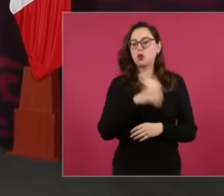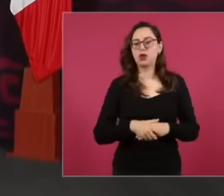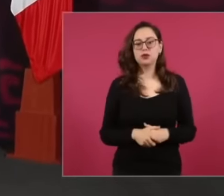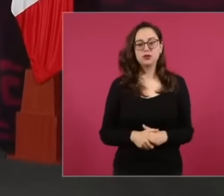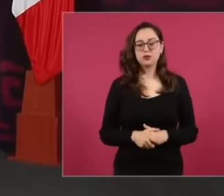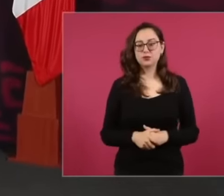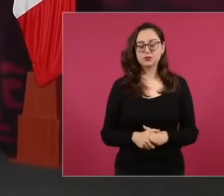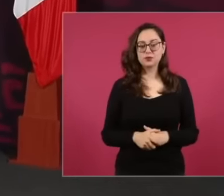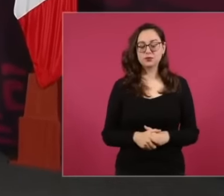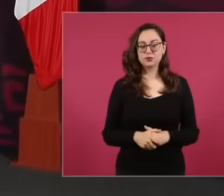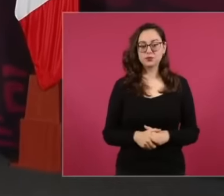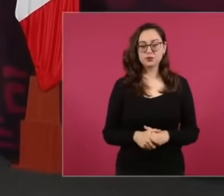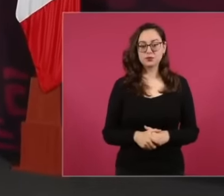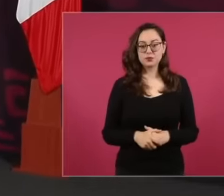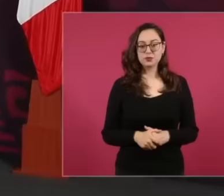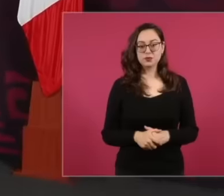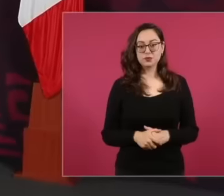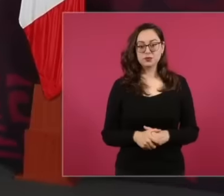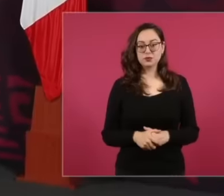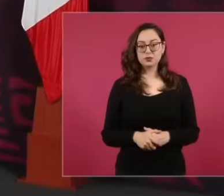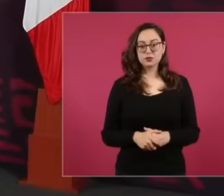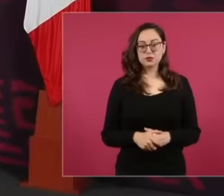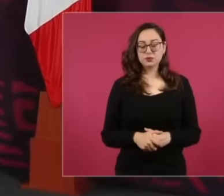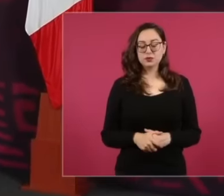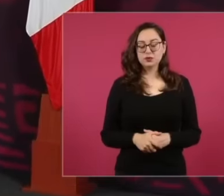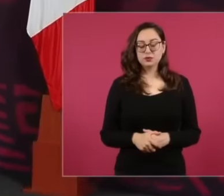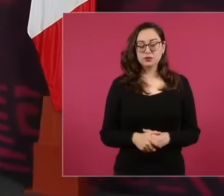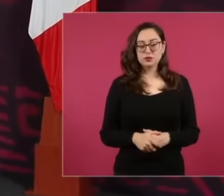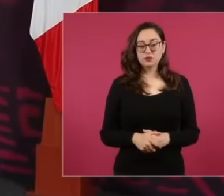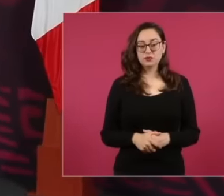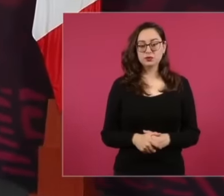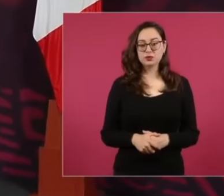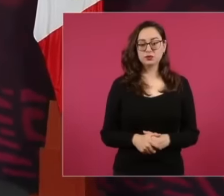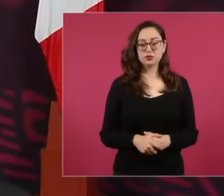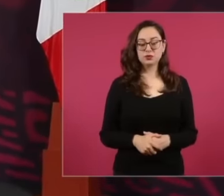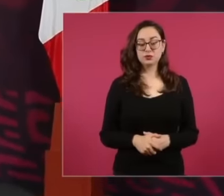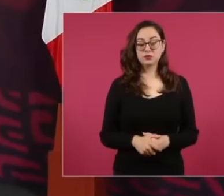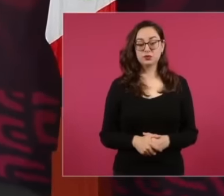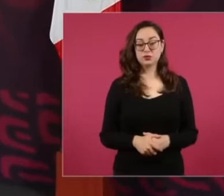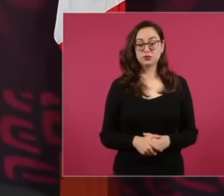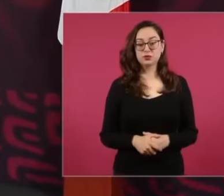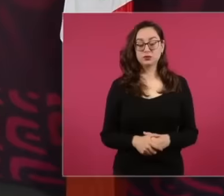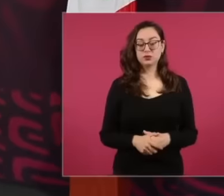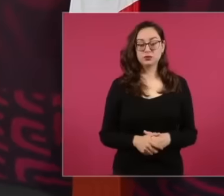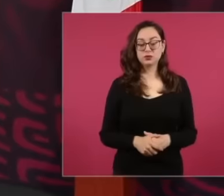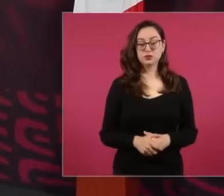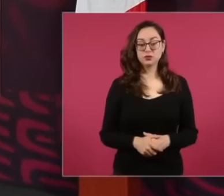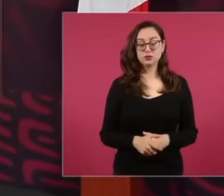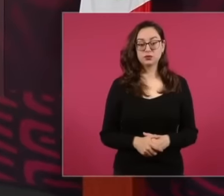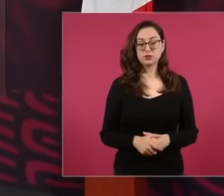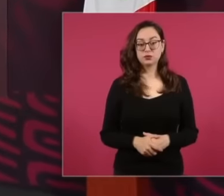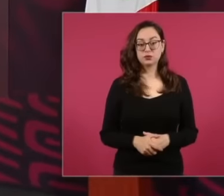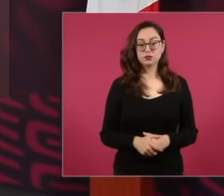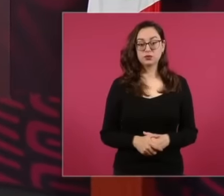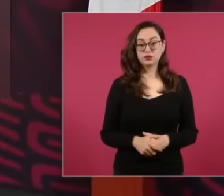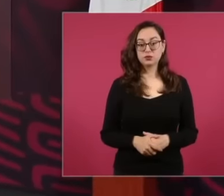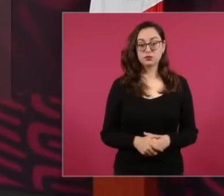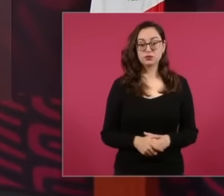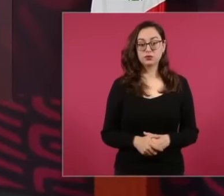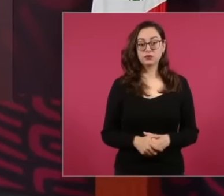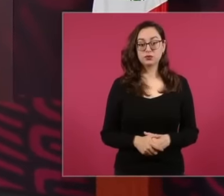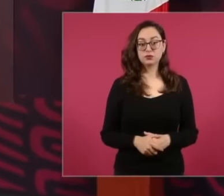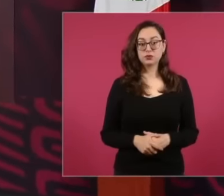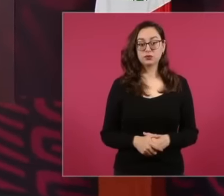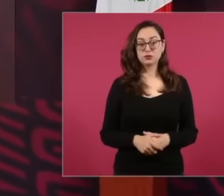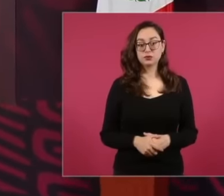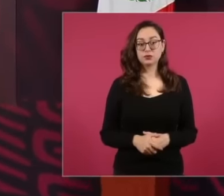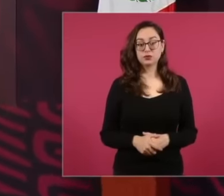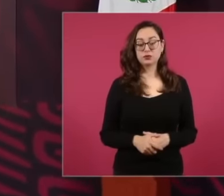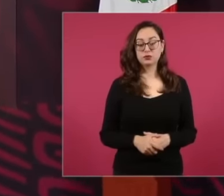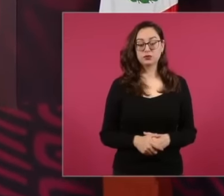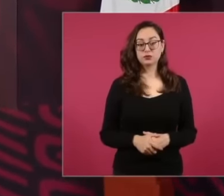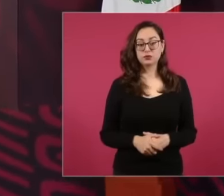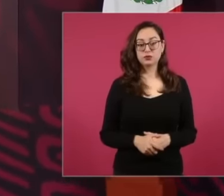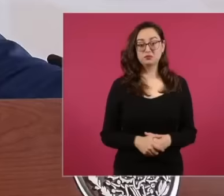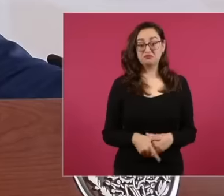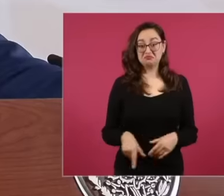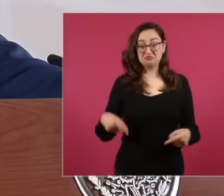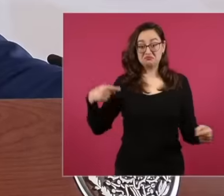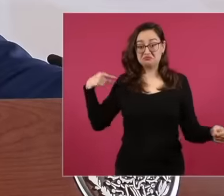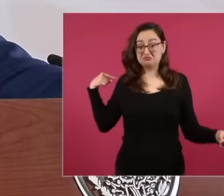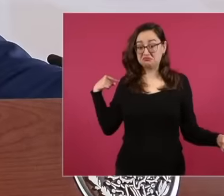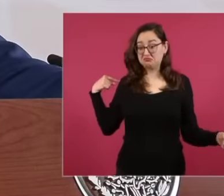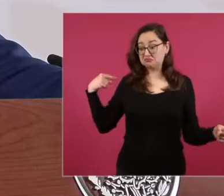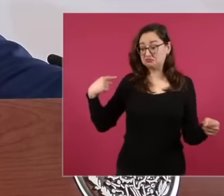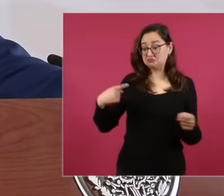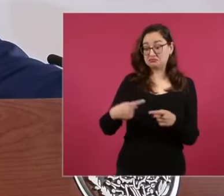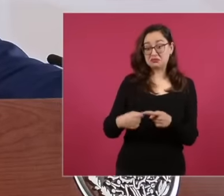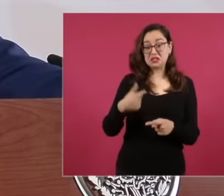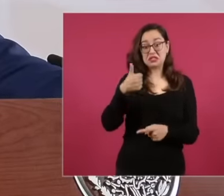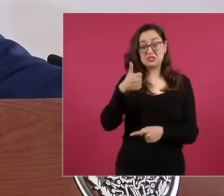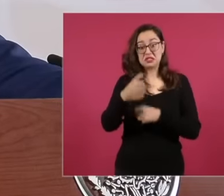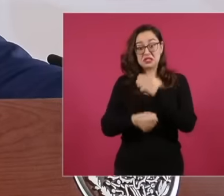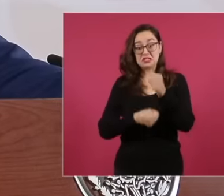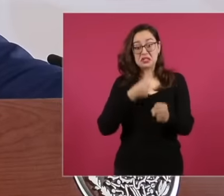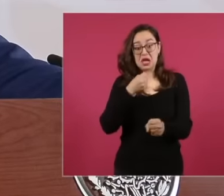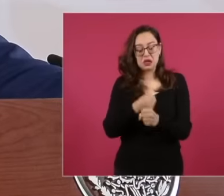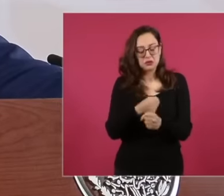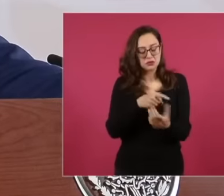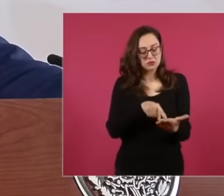lie, saying without the evidence so far that it was the army that